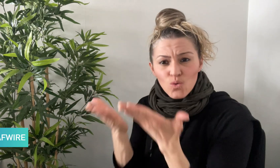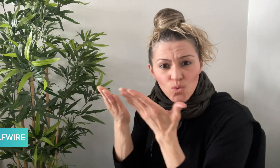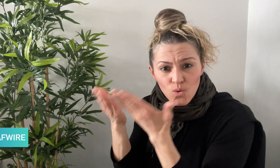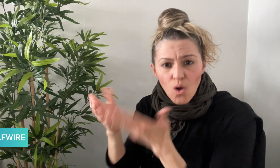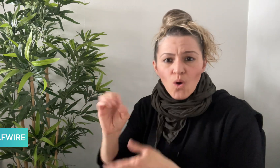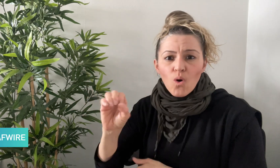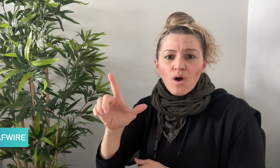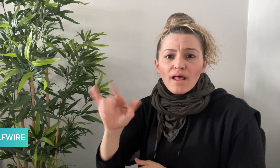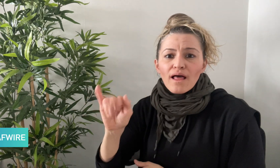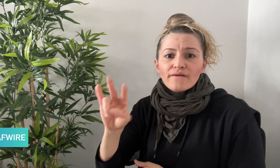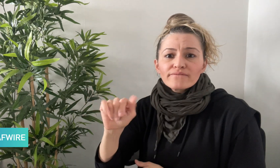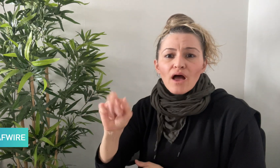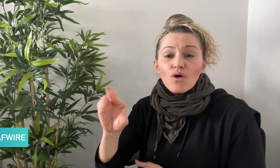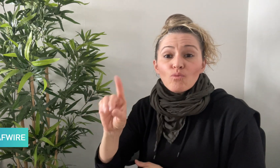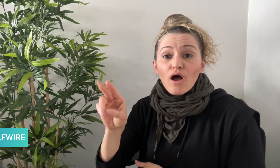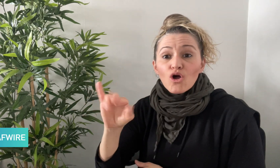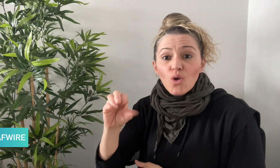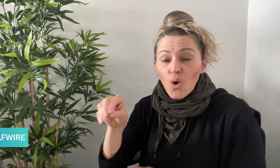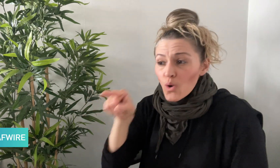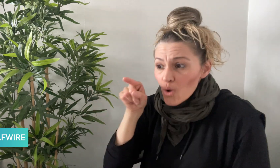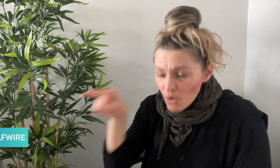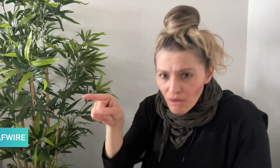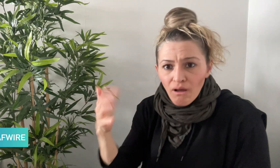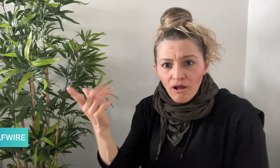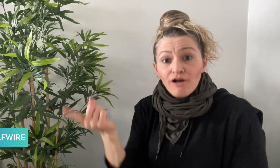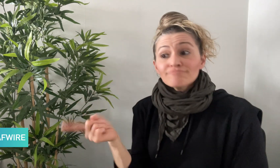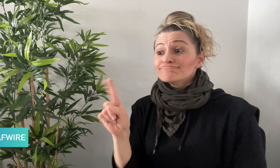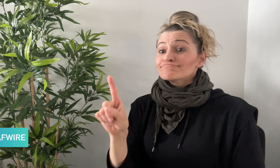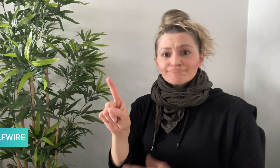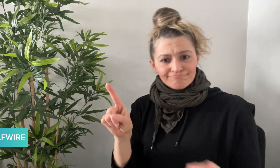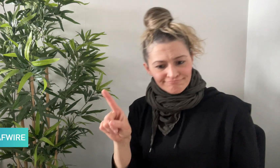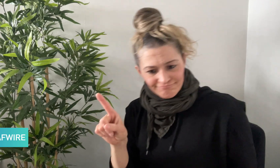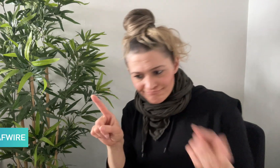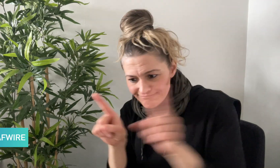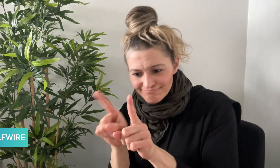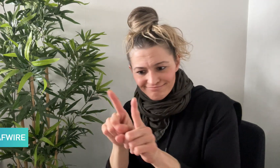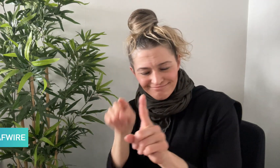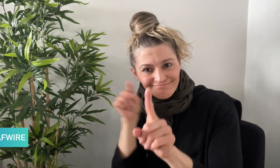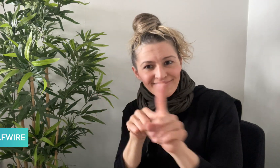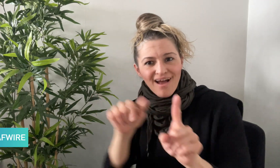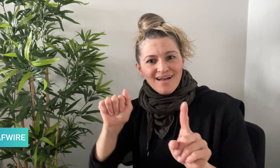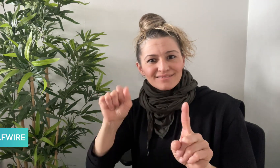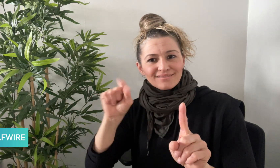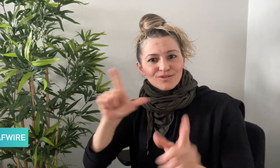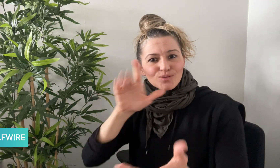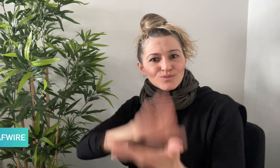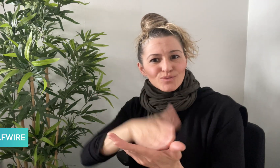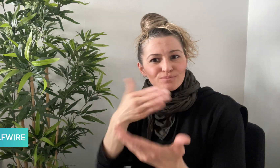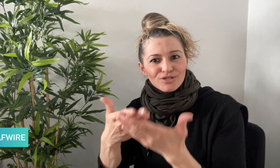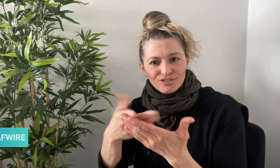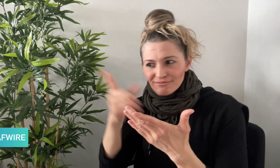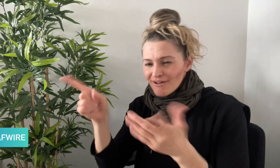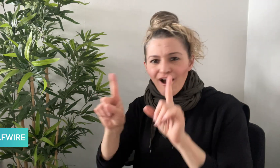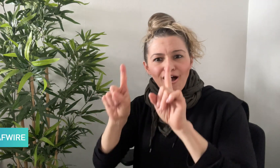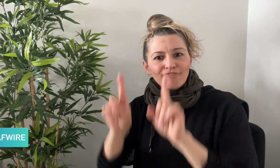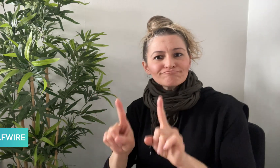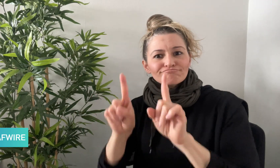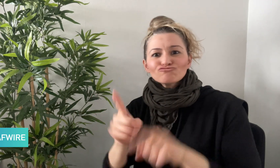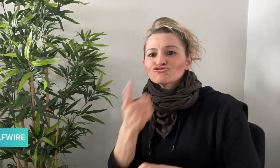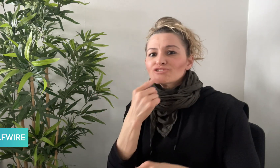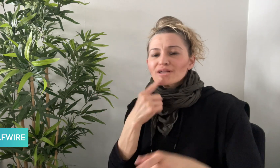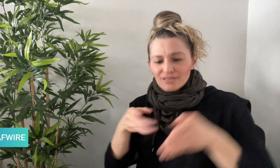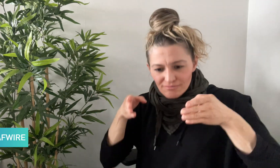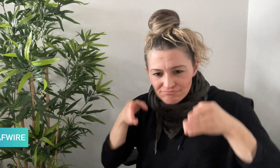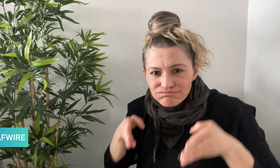saying “Thank you ⁦ @oliviarodrigo for having